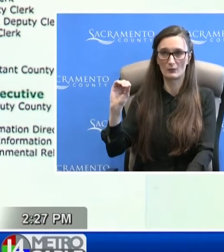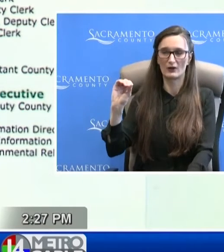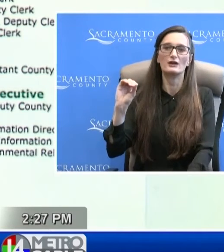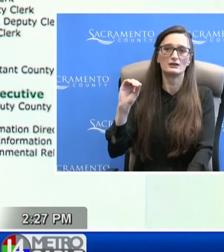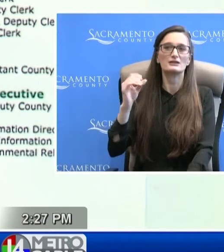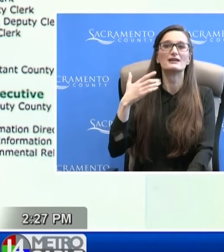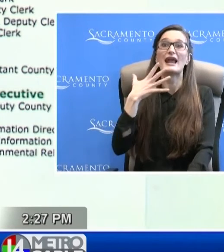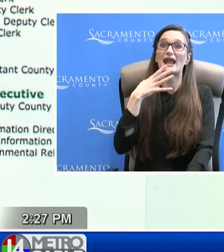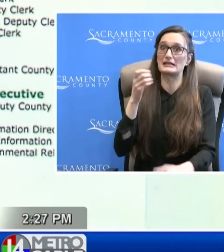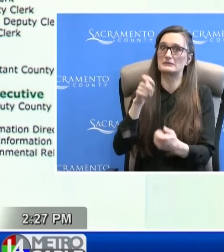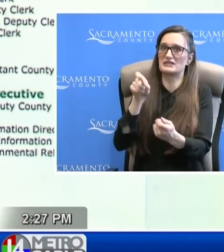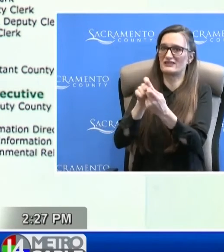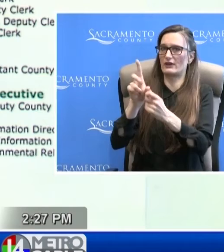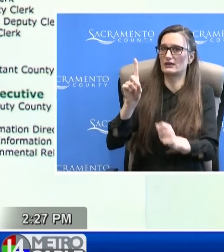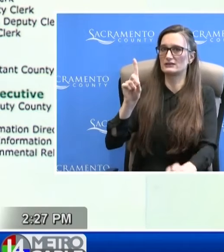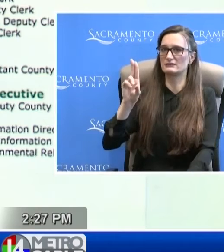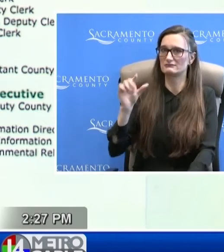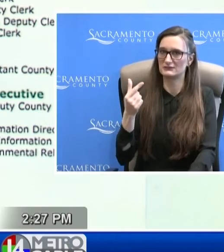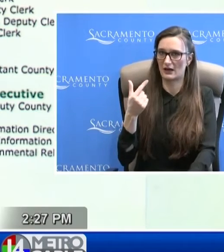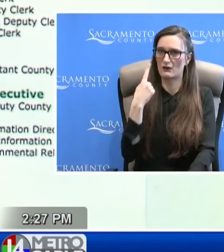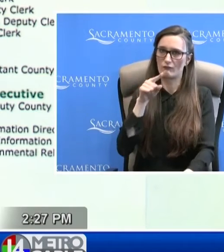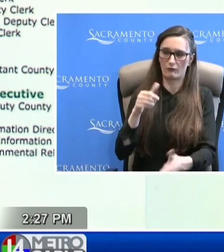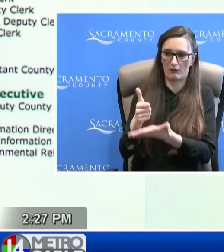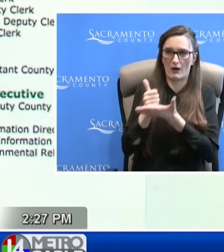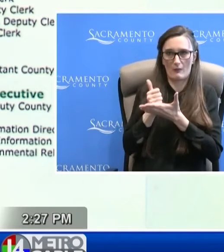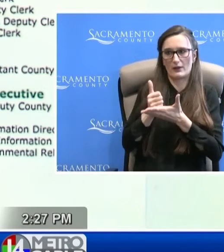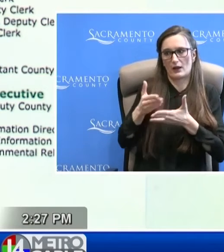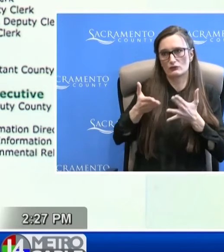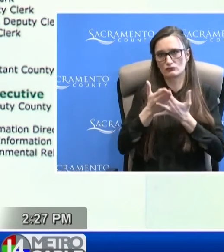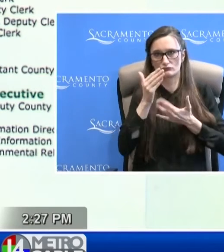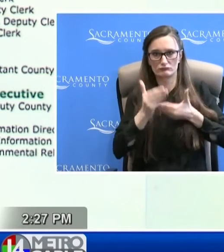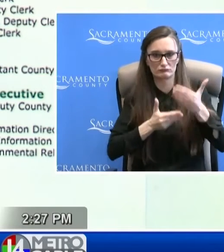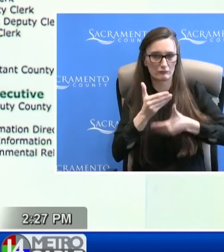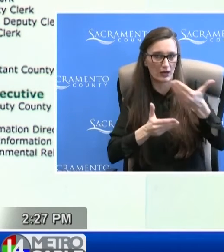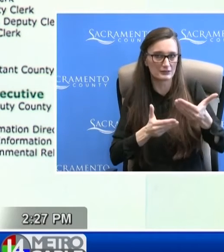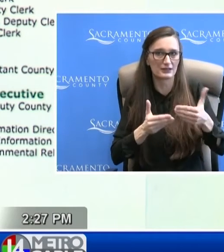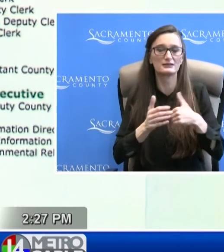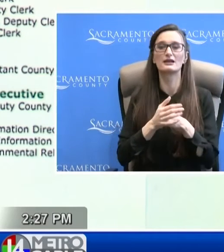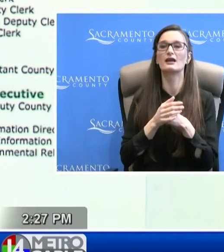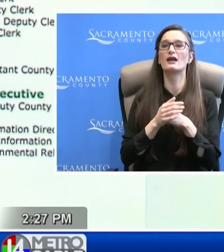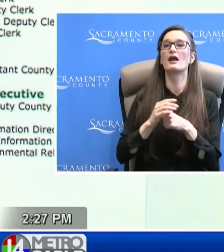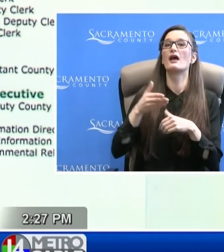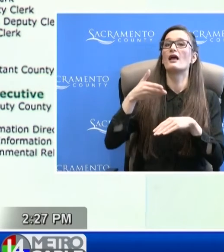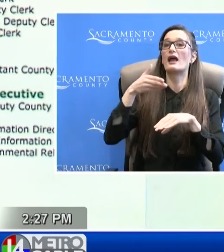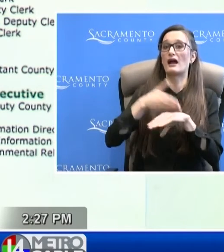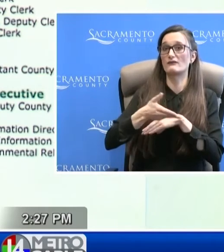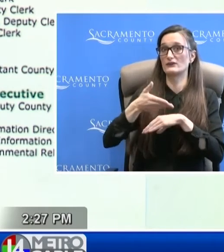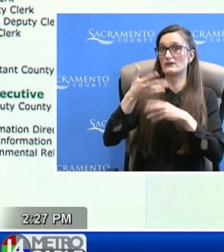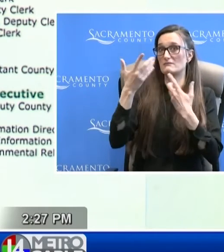for guiding us throughout the process. Finally, at the board hearing on November 17th and today you offered your gratitude